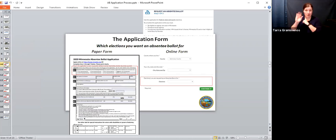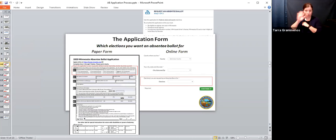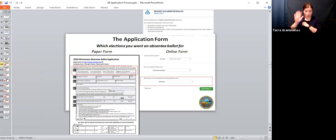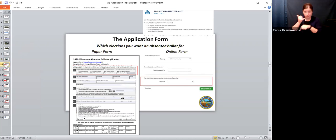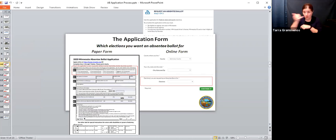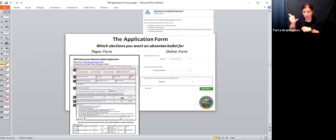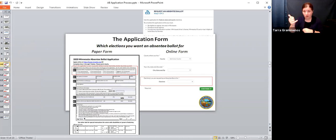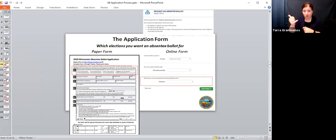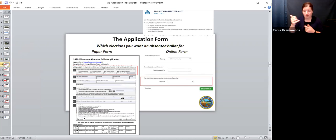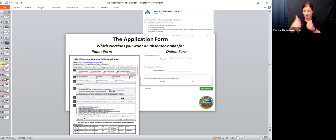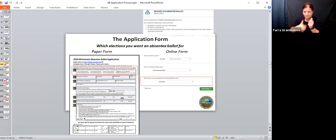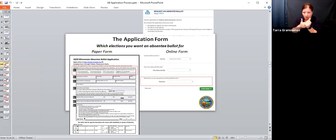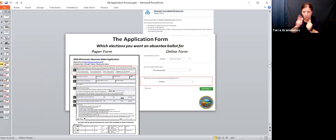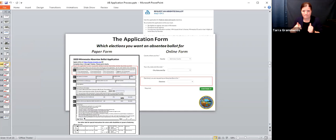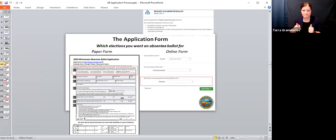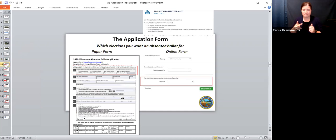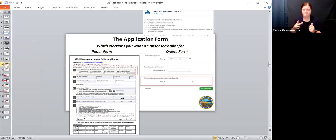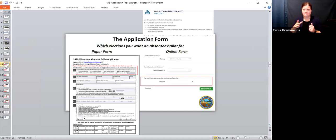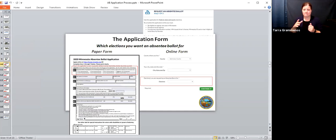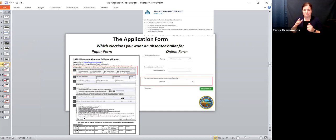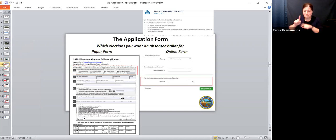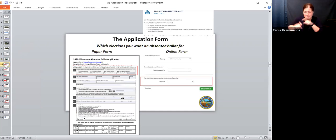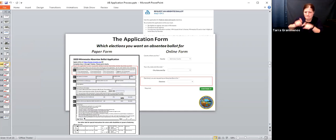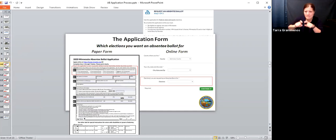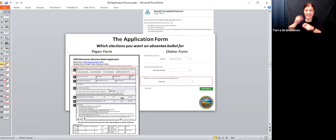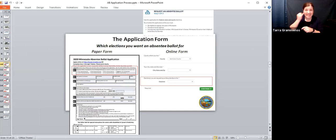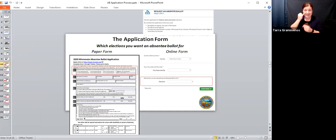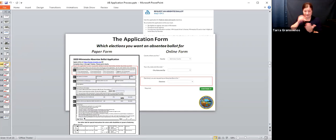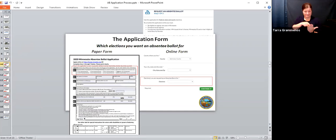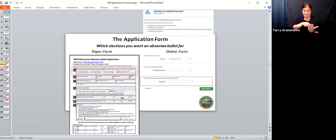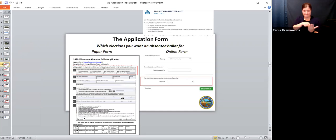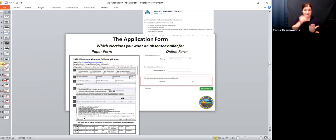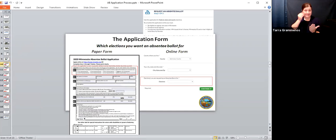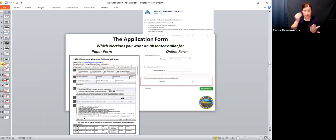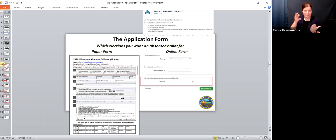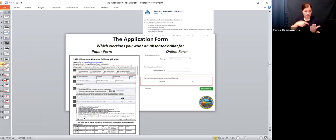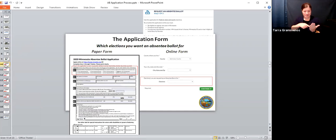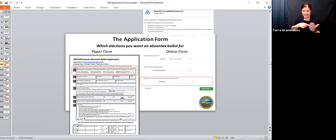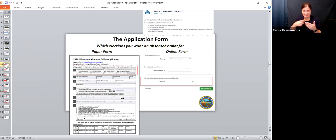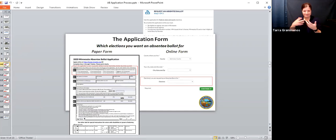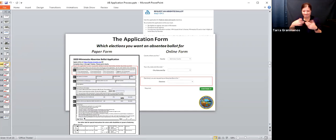quickly as possible, if your ballot is not being